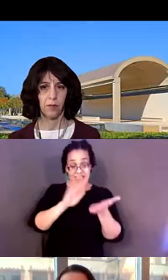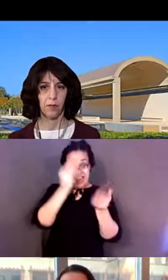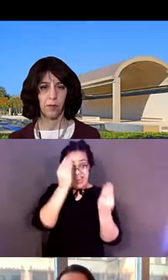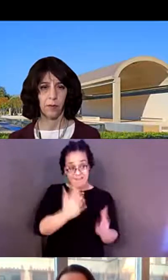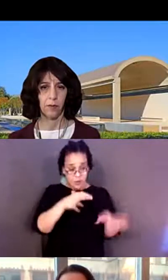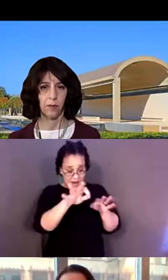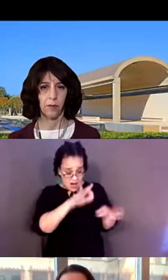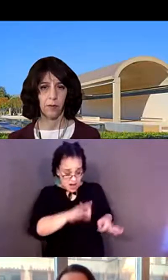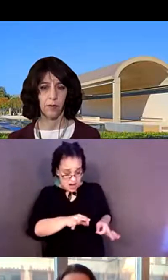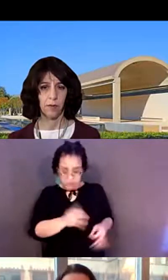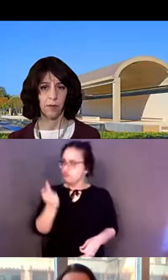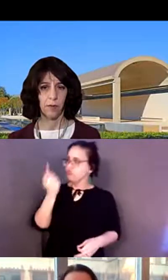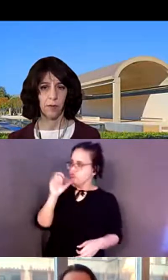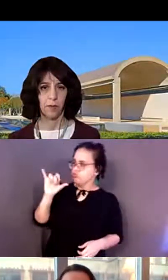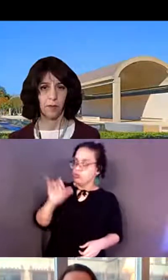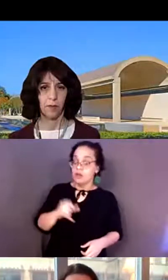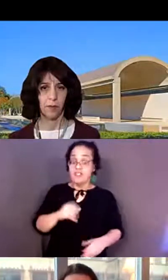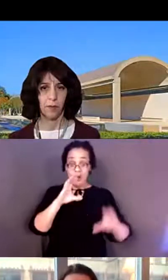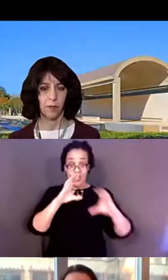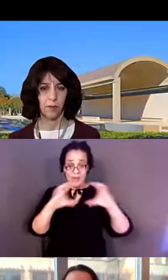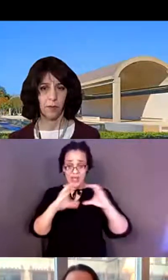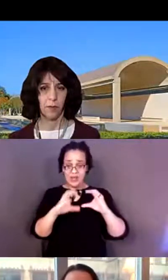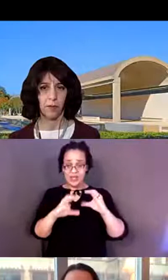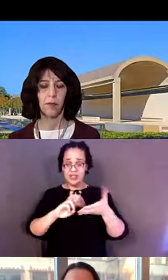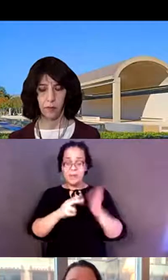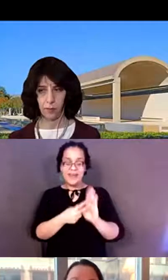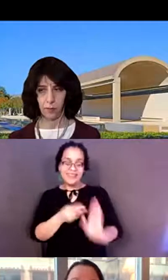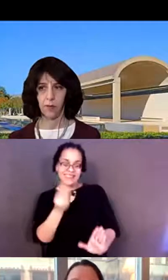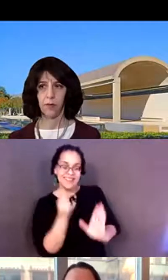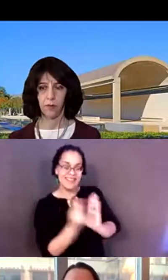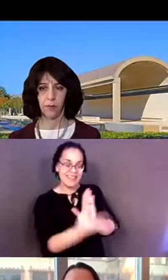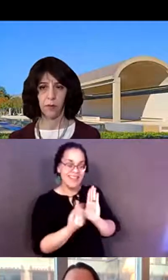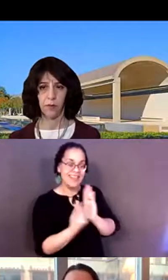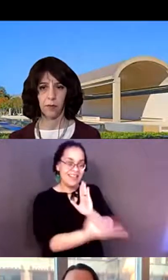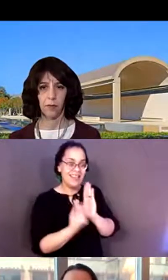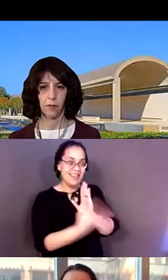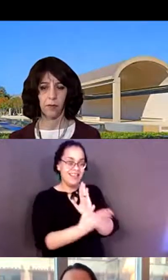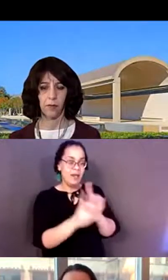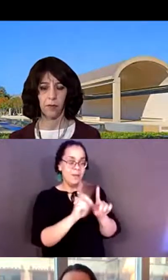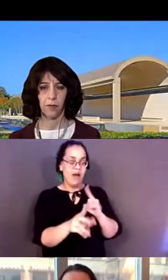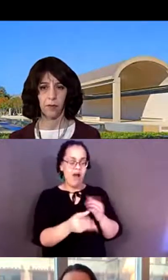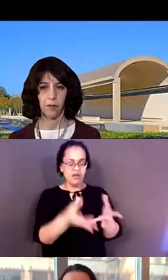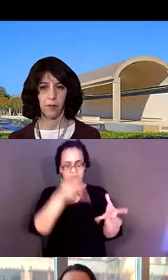the communication isn't just going out to the medical providers, also